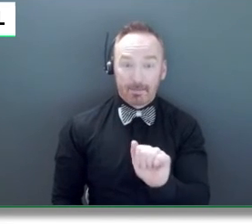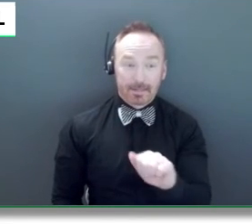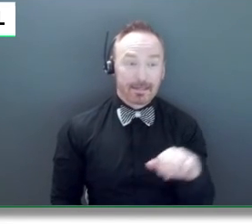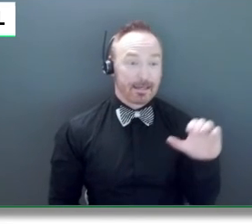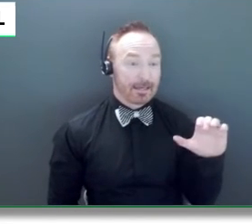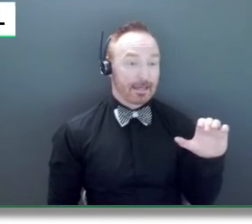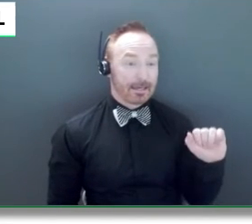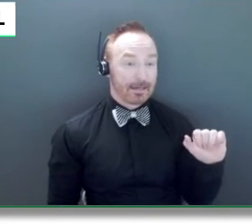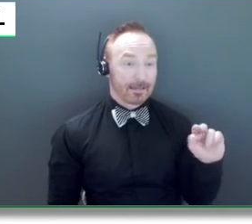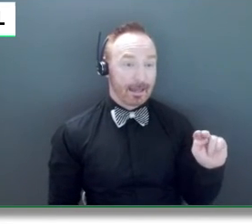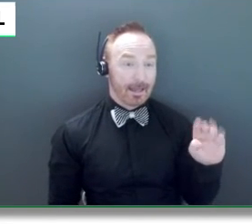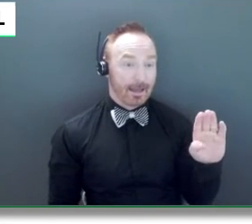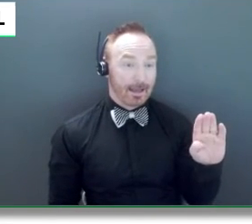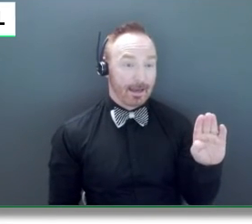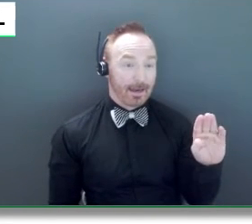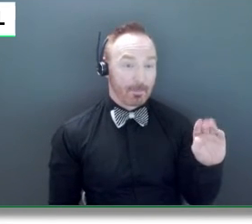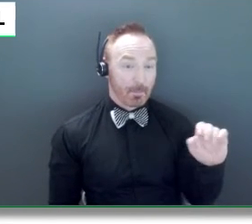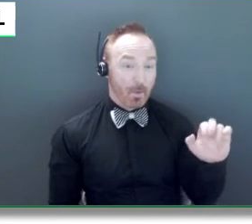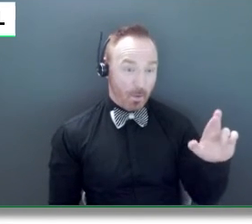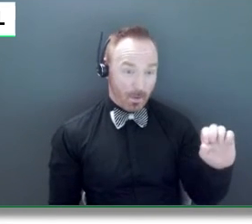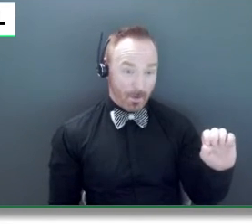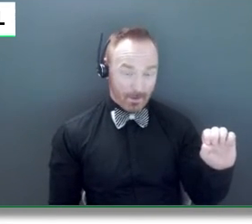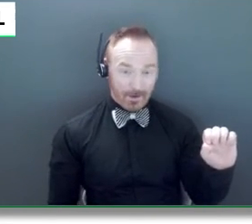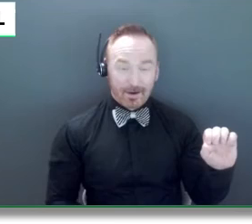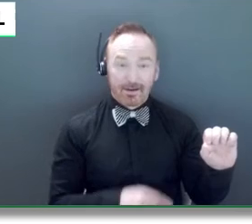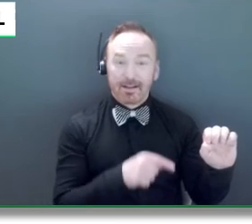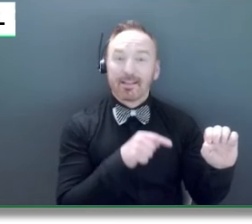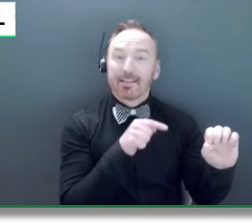he is, they are the ones. He is the one that